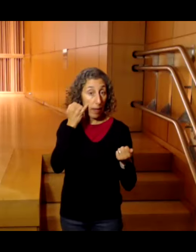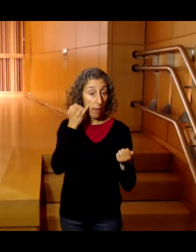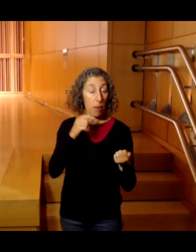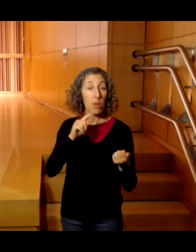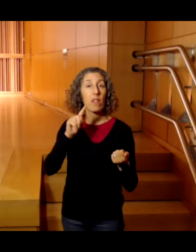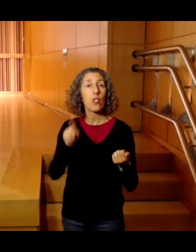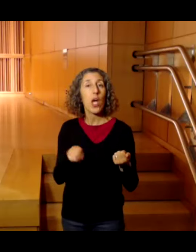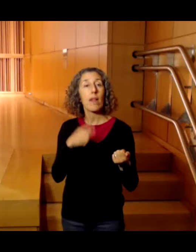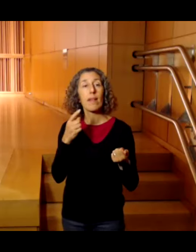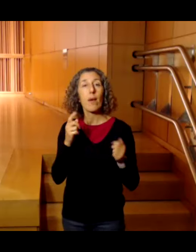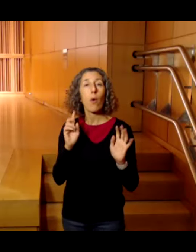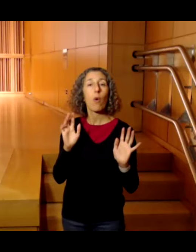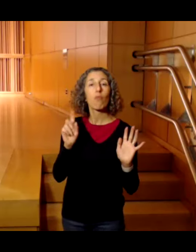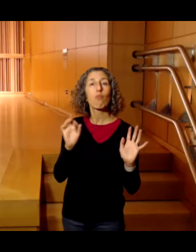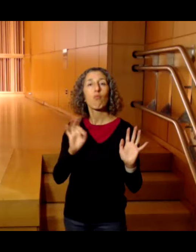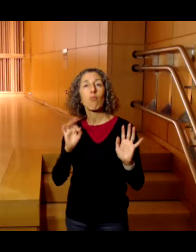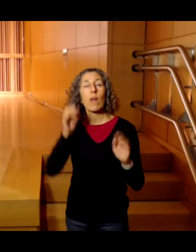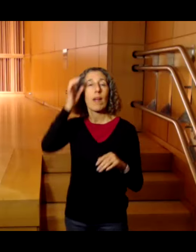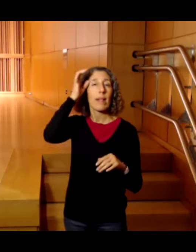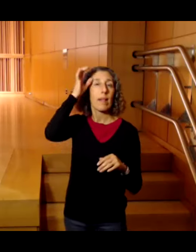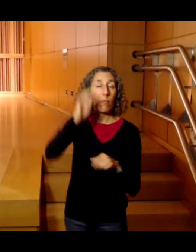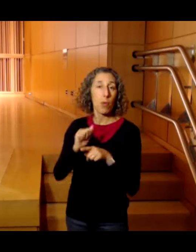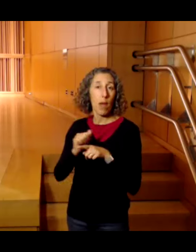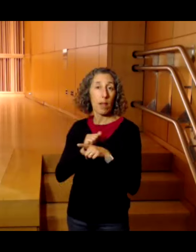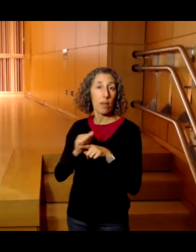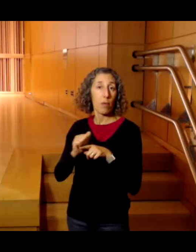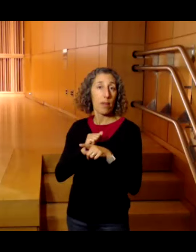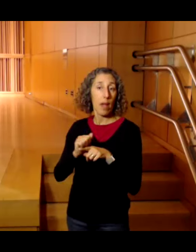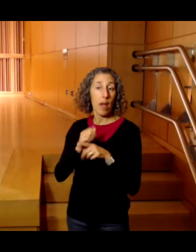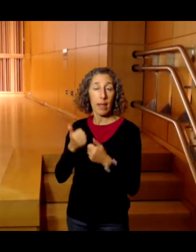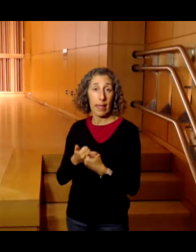and conceptual exercise independent of the complexity and contradictions.